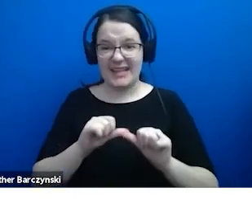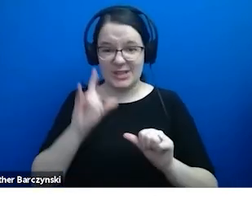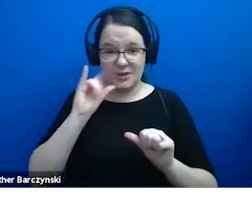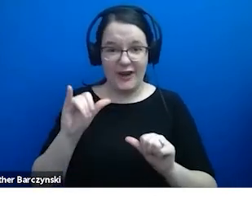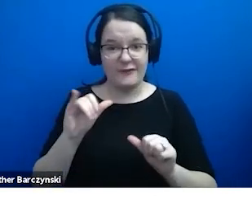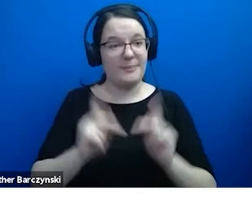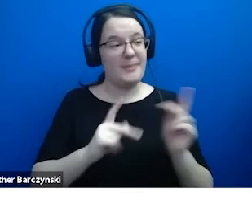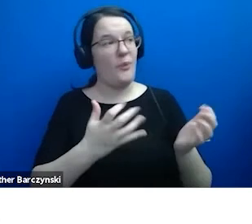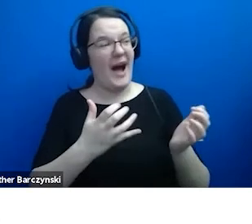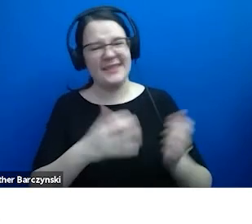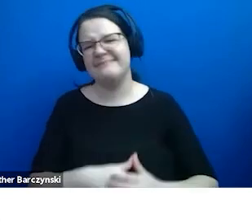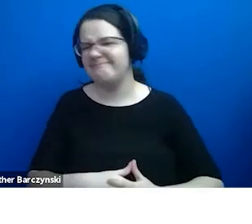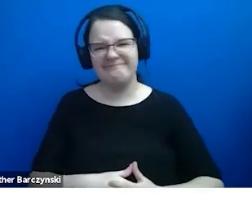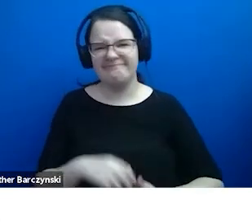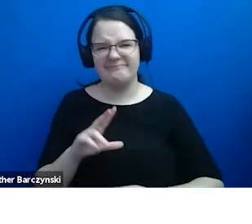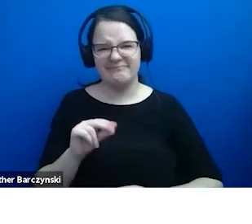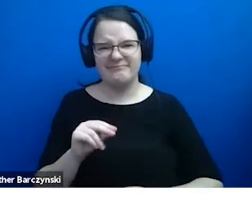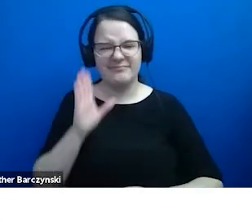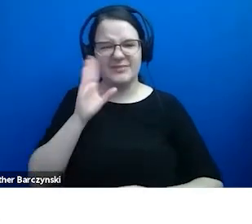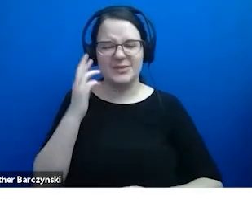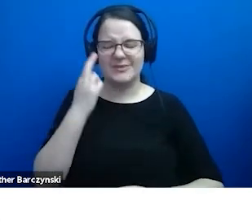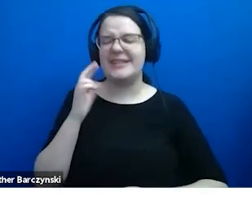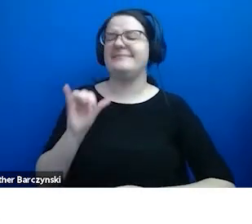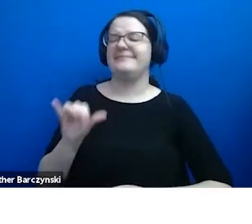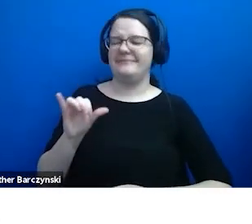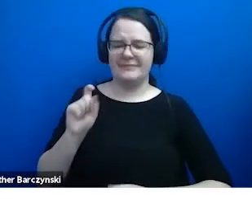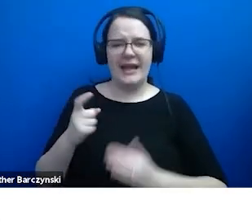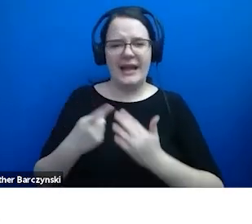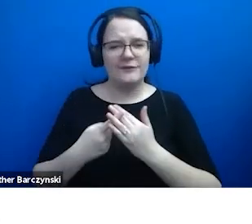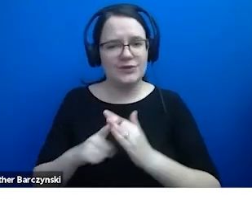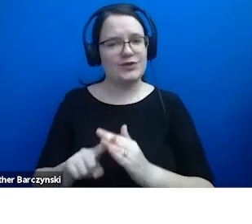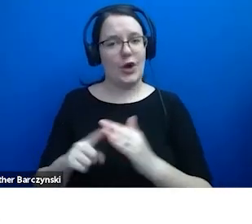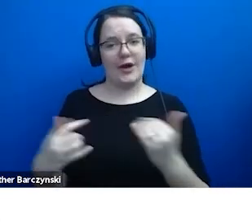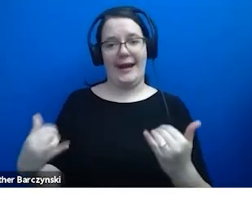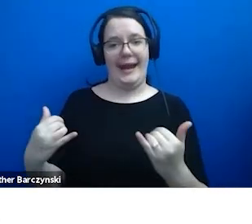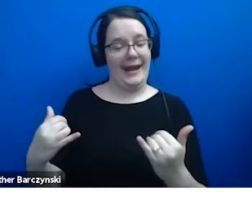that we need to do we need to have we needed to have started the work now um to reach that goal